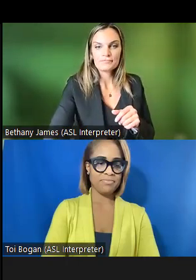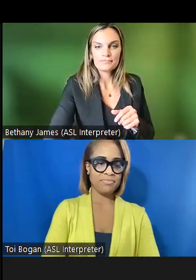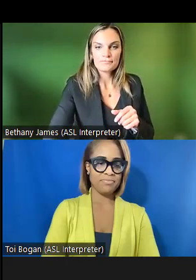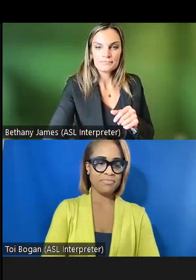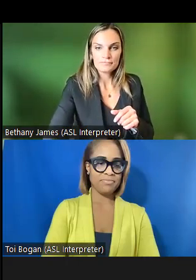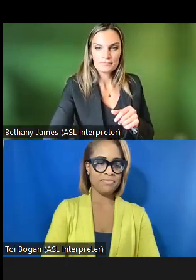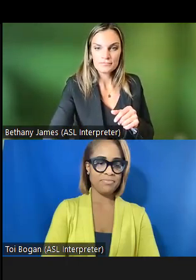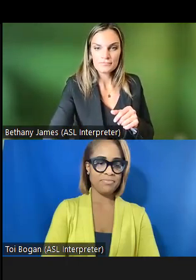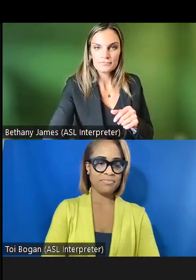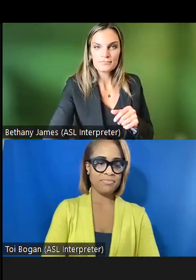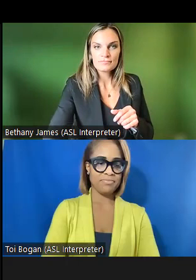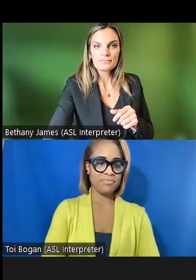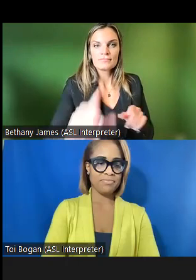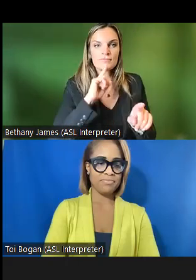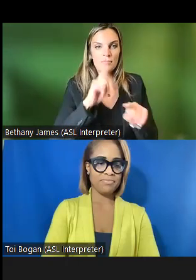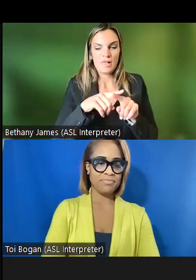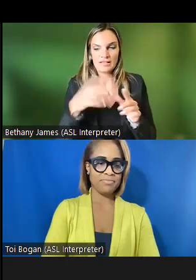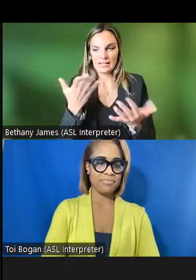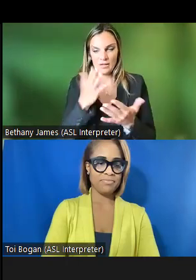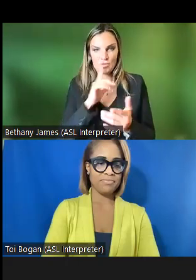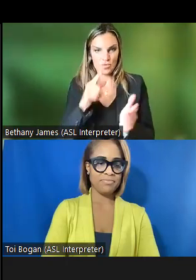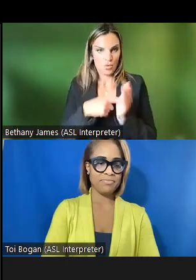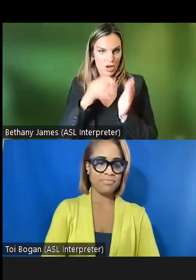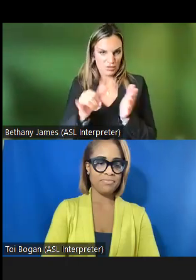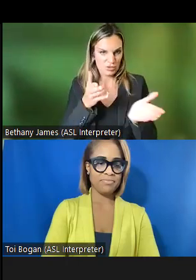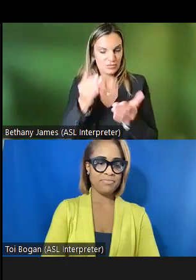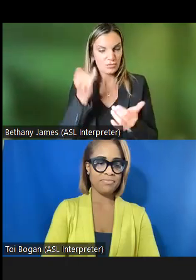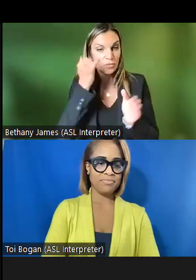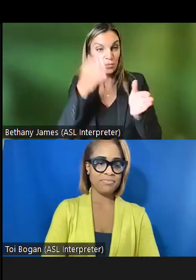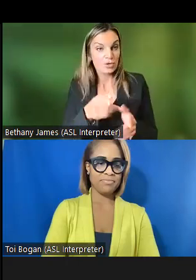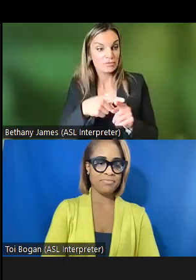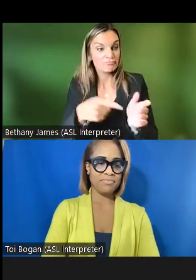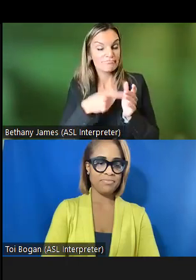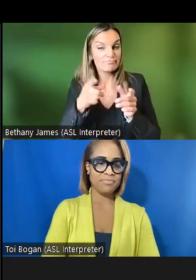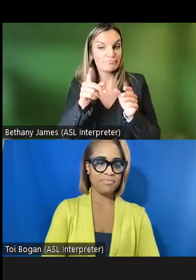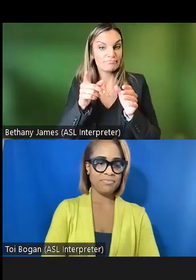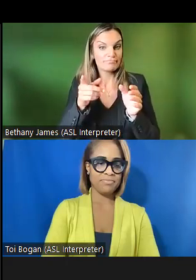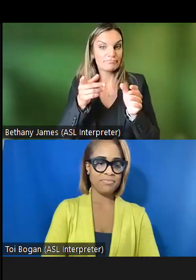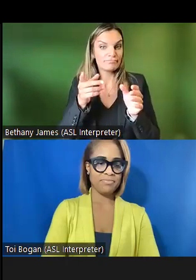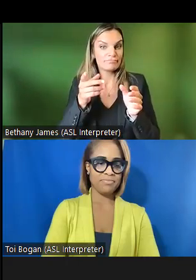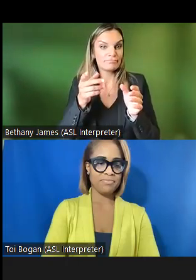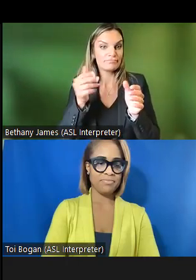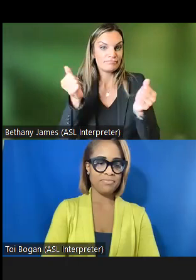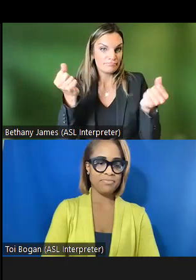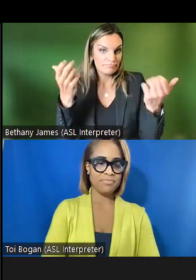If it's a person who requires American Sign Language, they have to again, go back to this